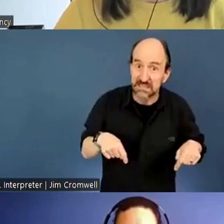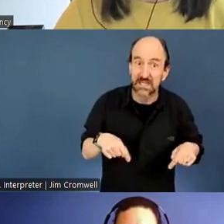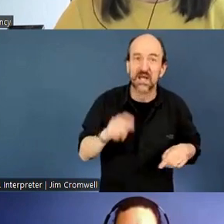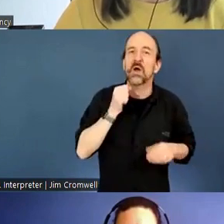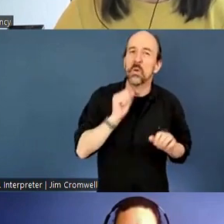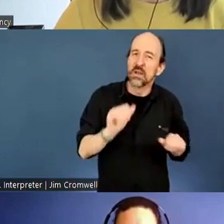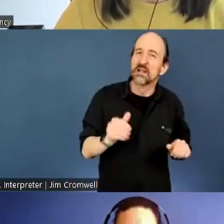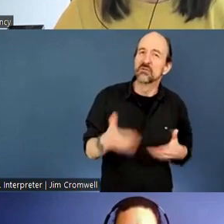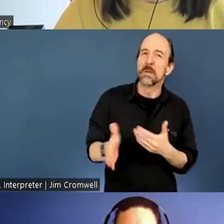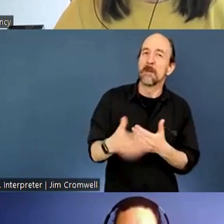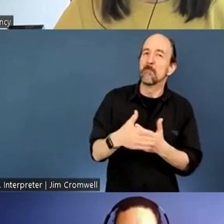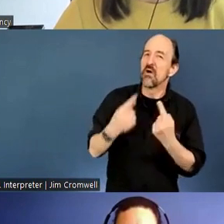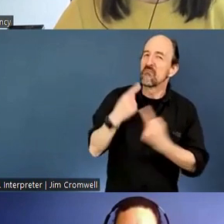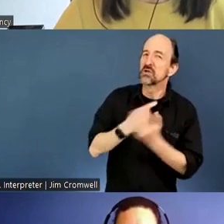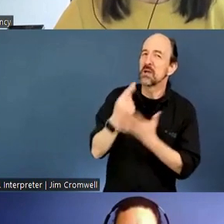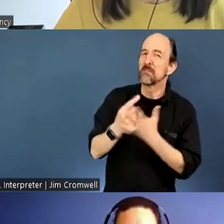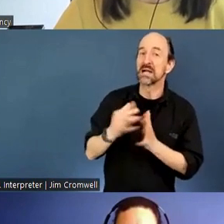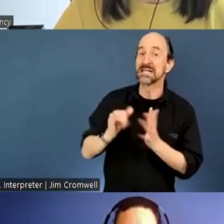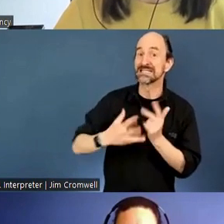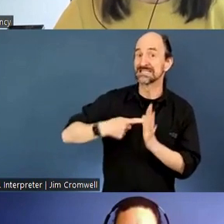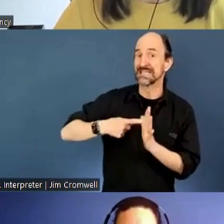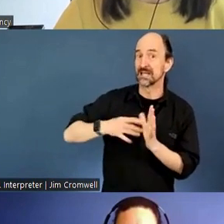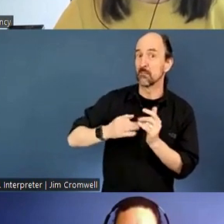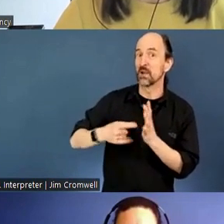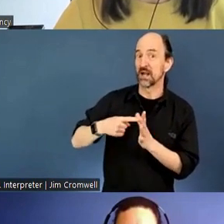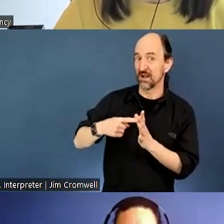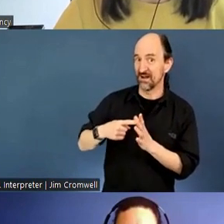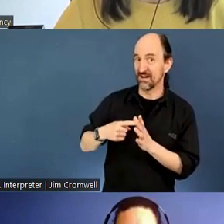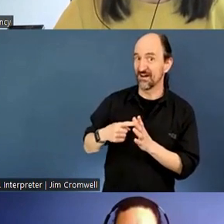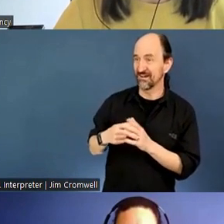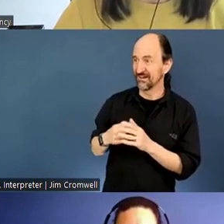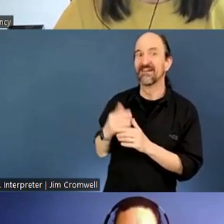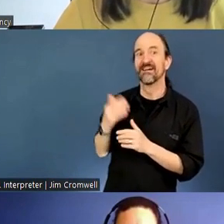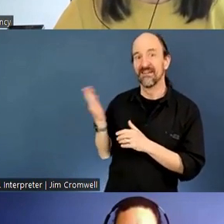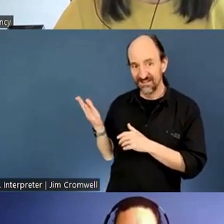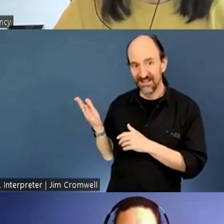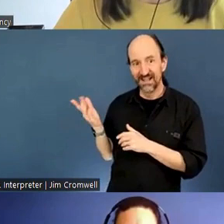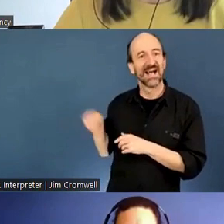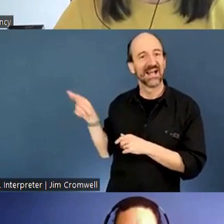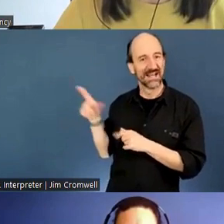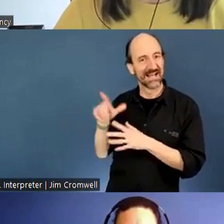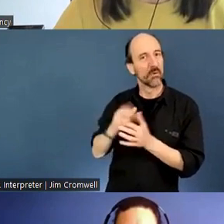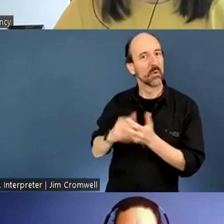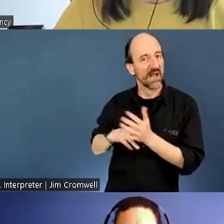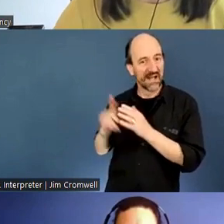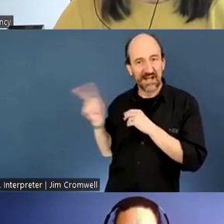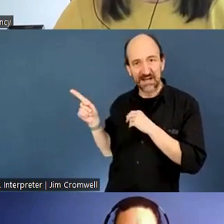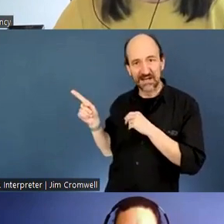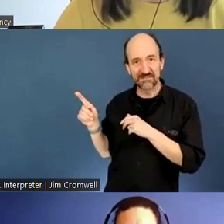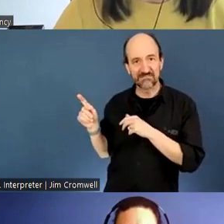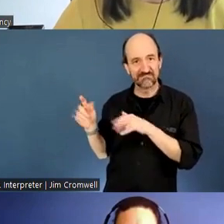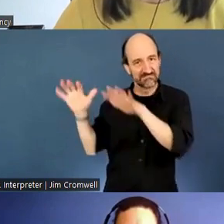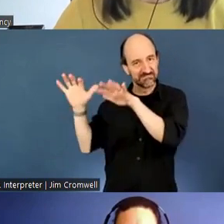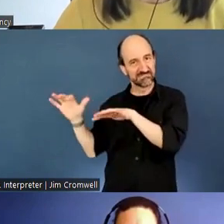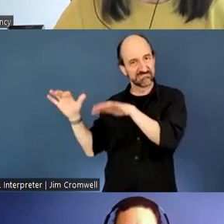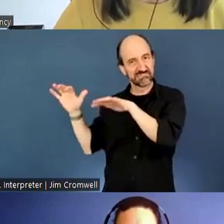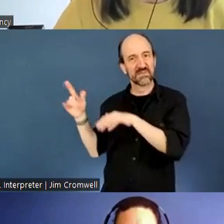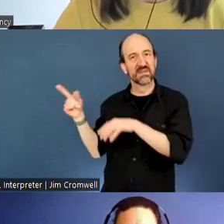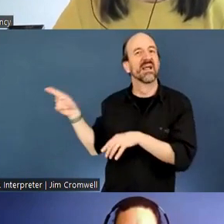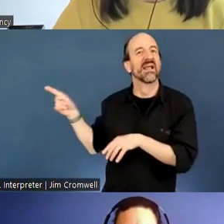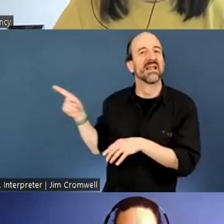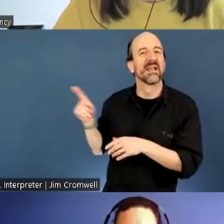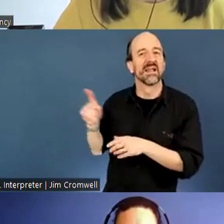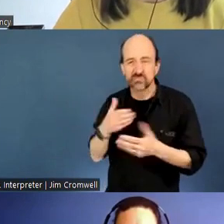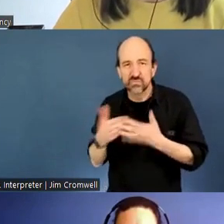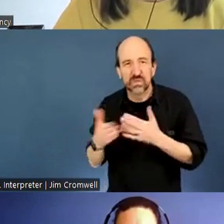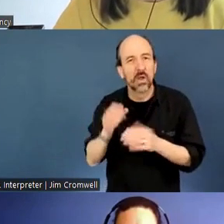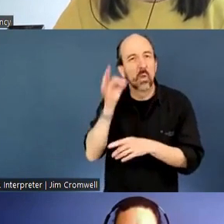Monica and the group that worked on the water system and we'll